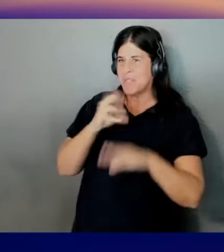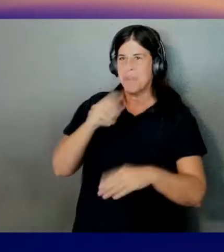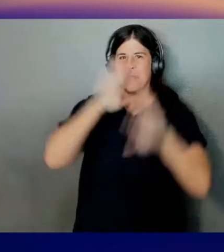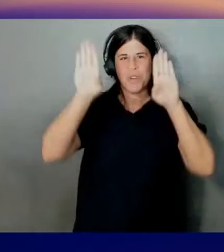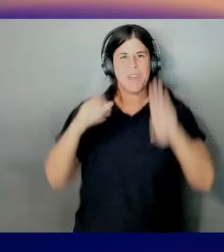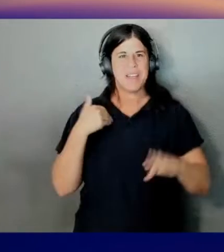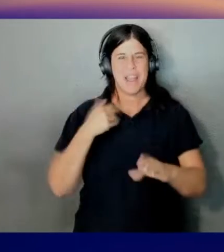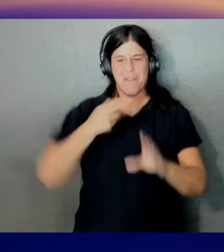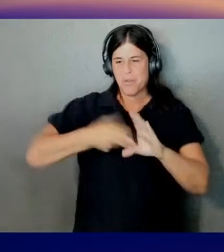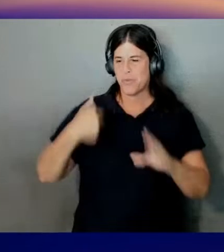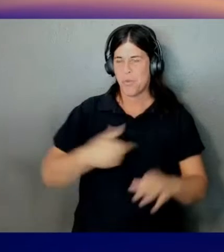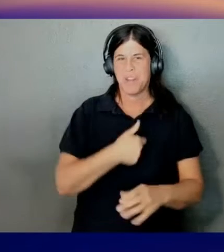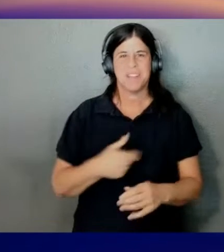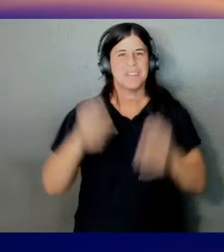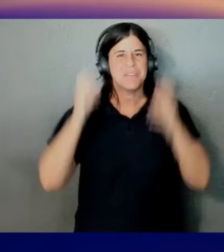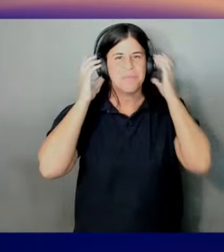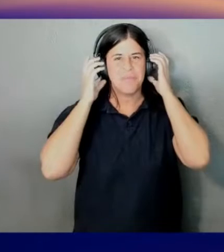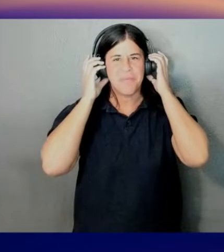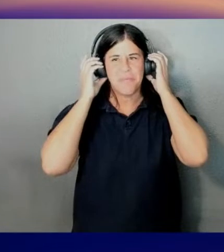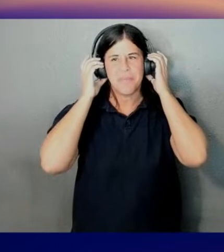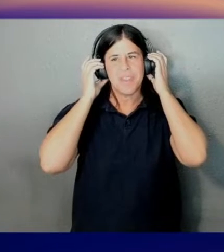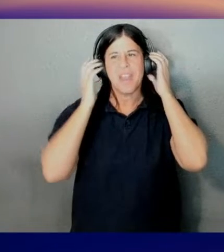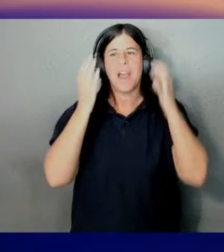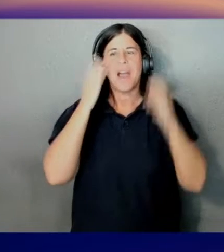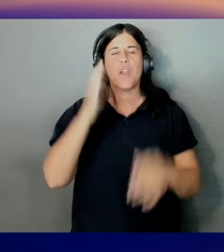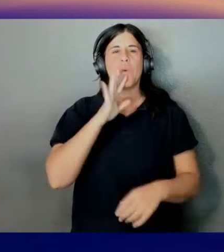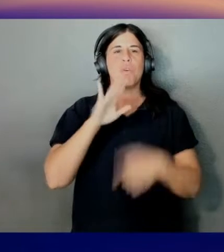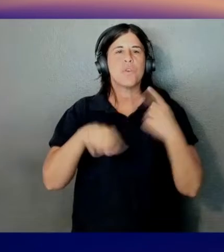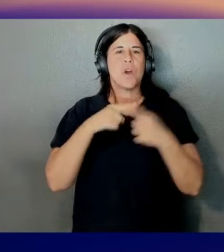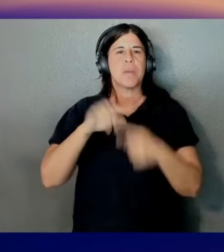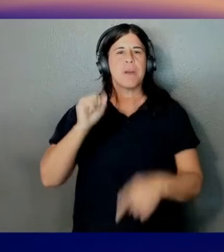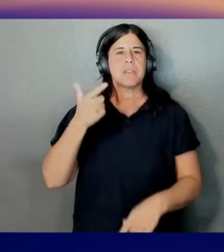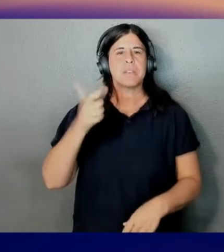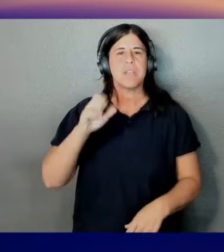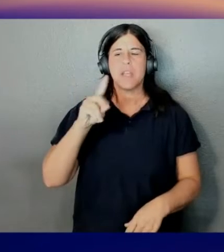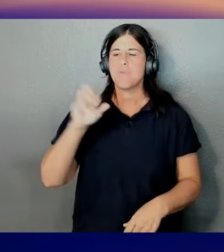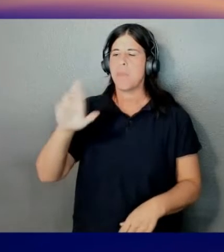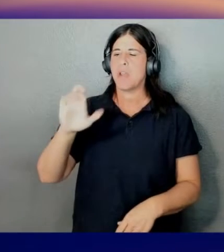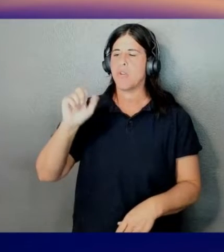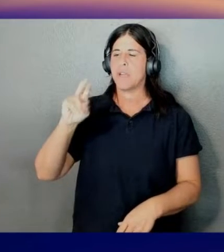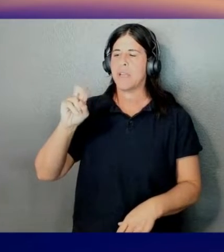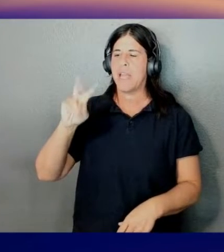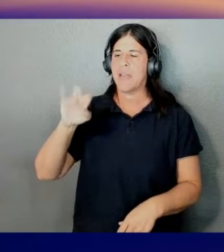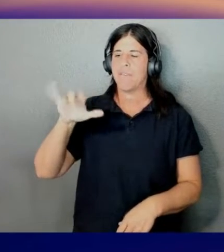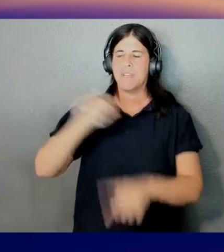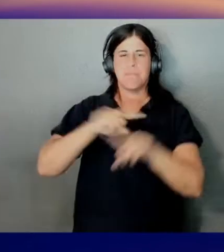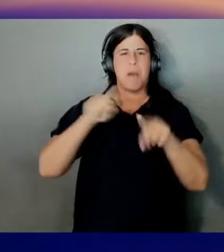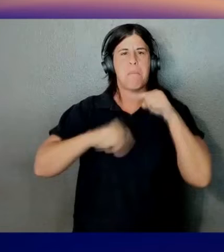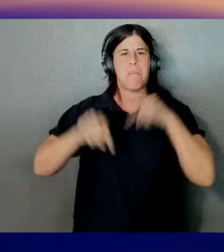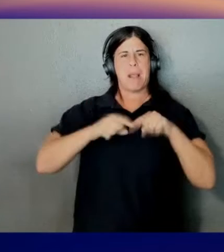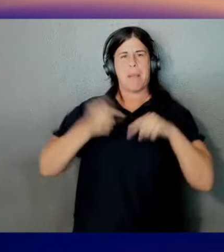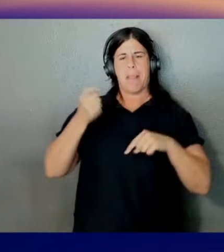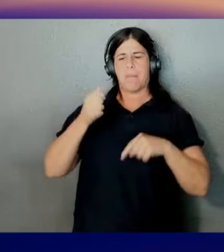And so I know we're gonna talk a little bit about SageMaker canvas, but I want to back up just a little bit. SageMaker's all around machine learning.